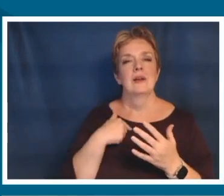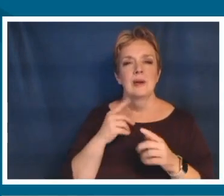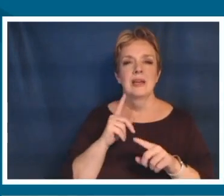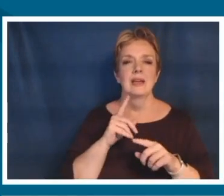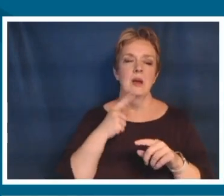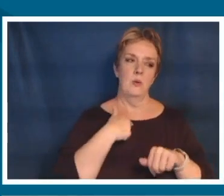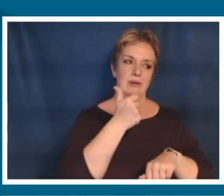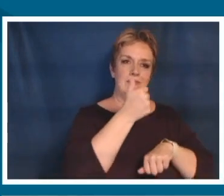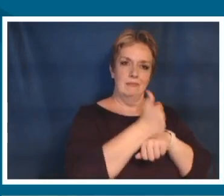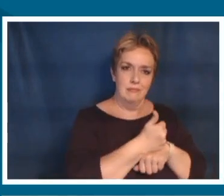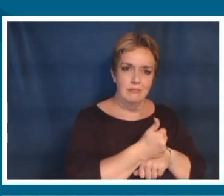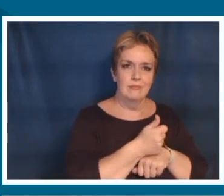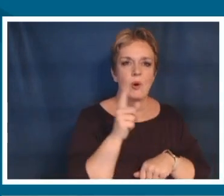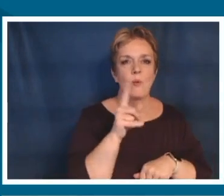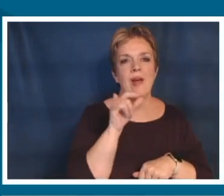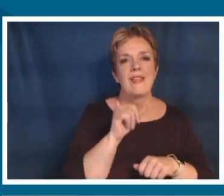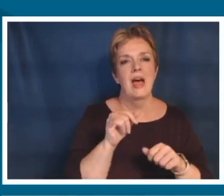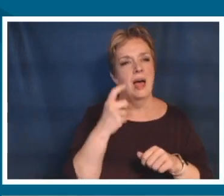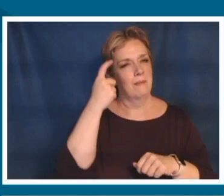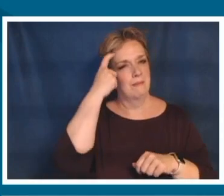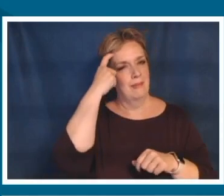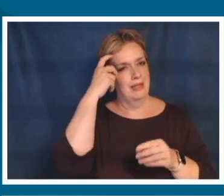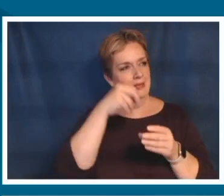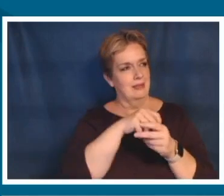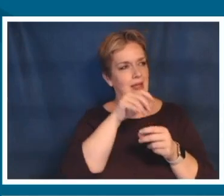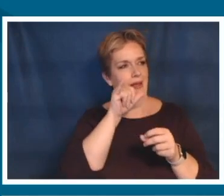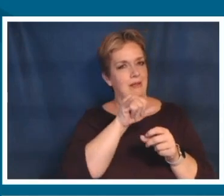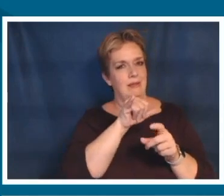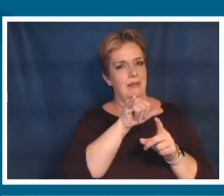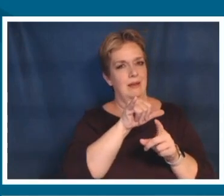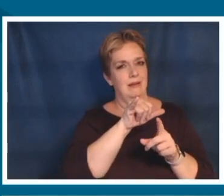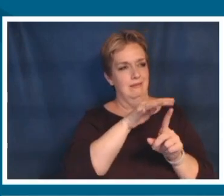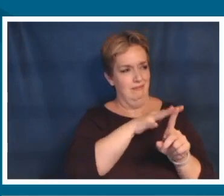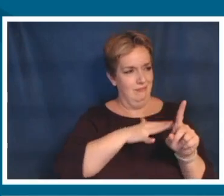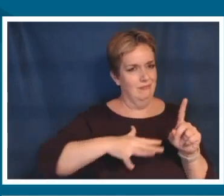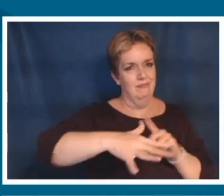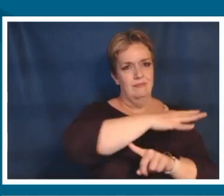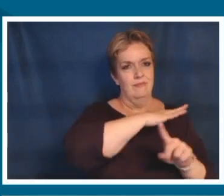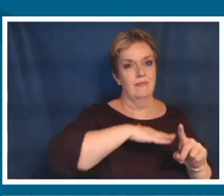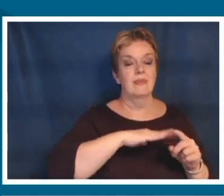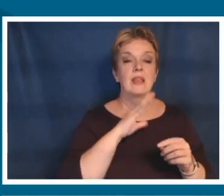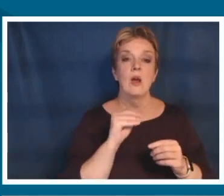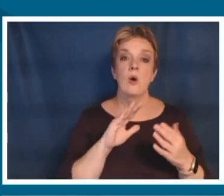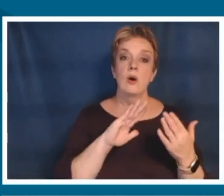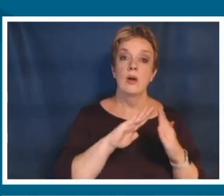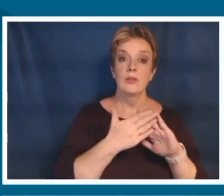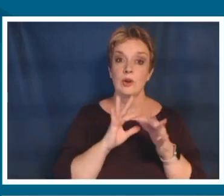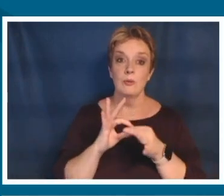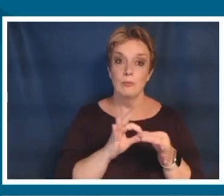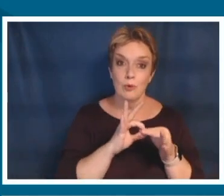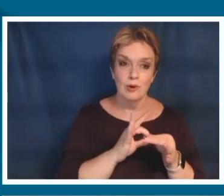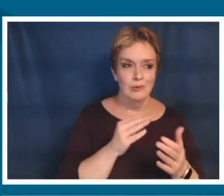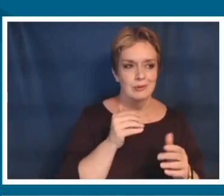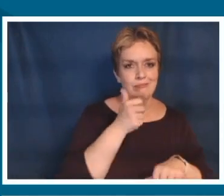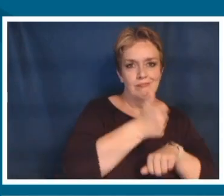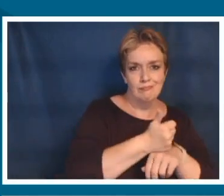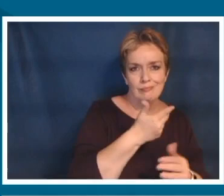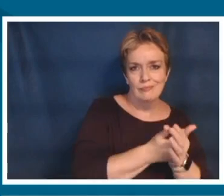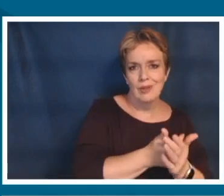the community so we put the community section next to the rec center and we